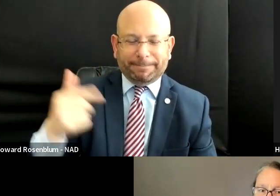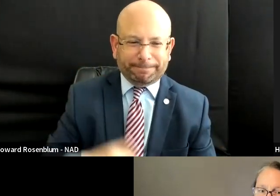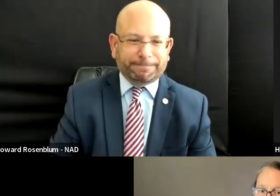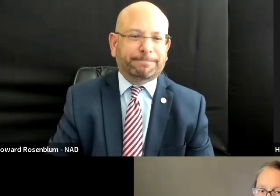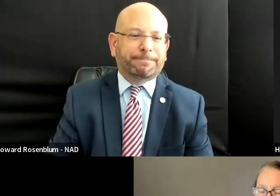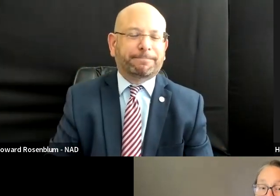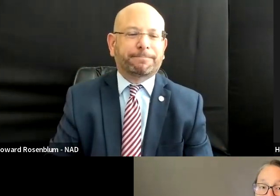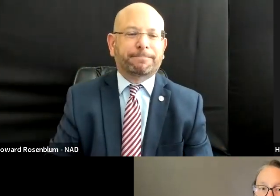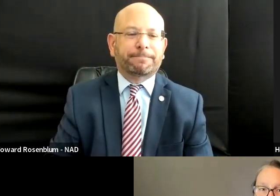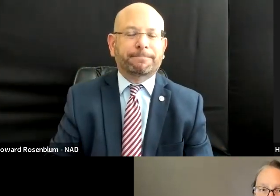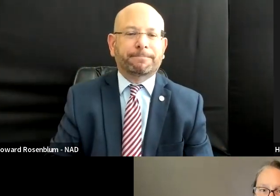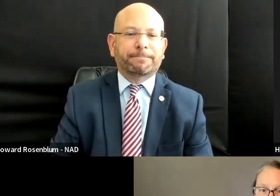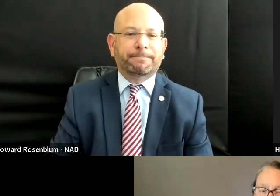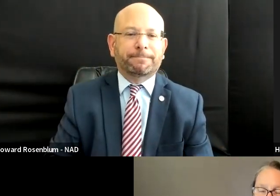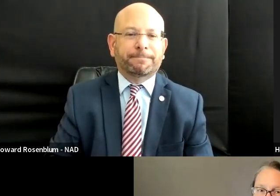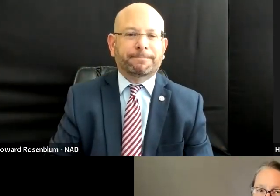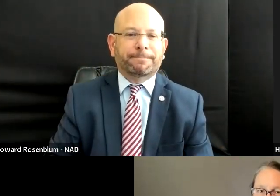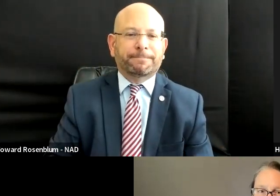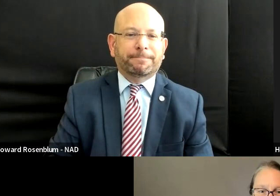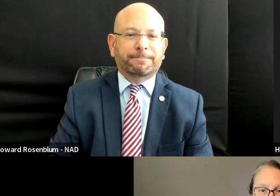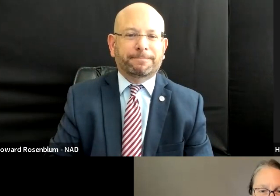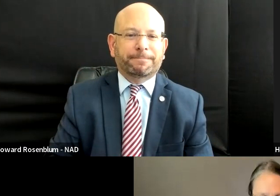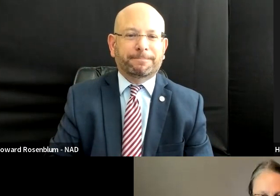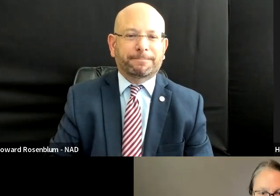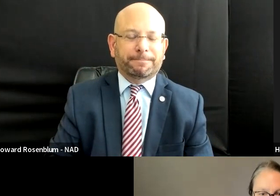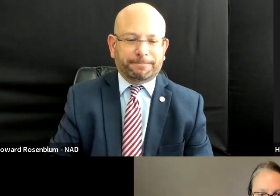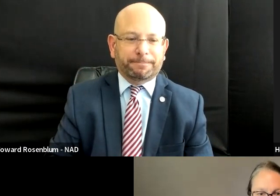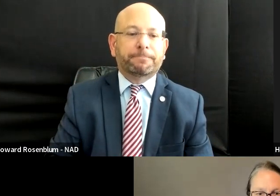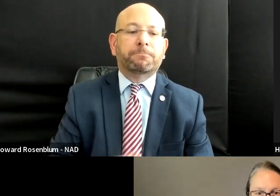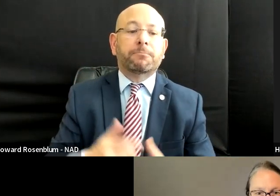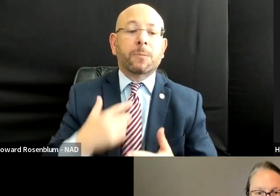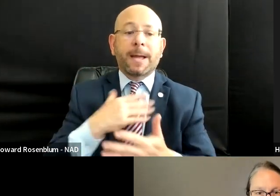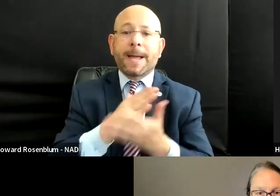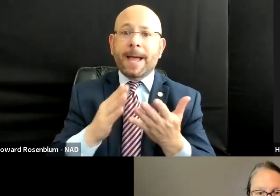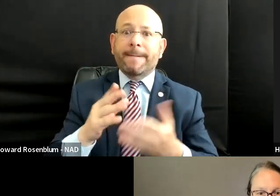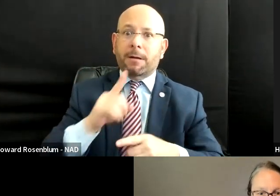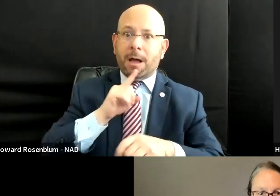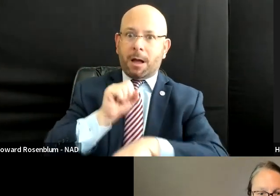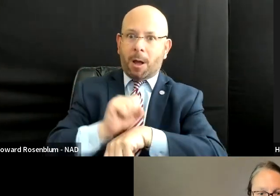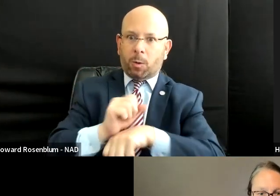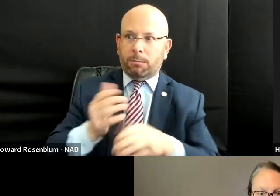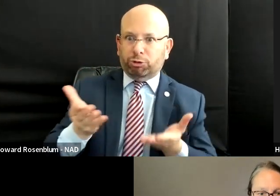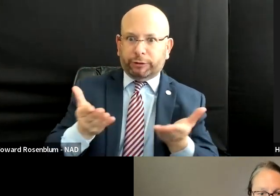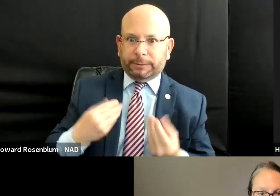we work with, as well as associations from all 50 states